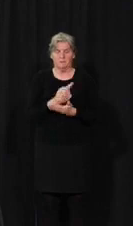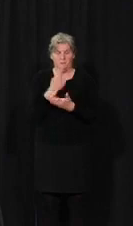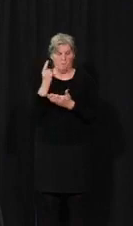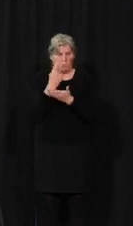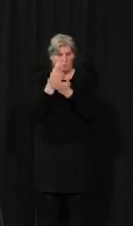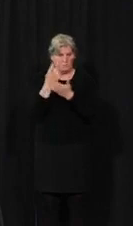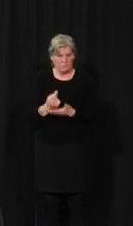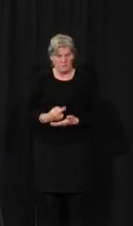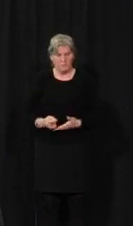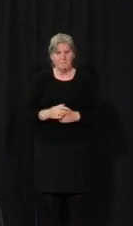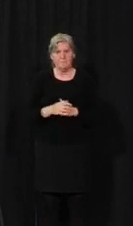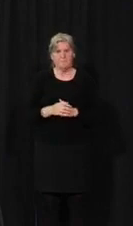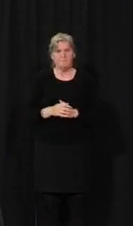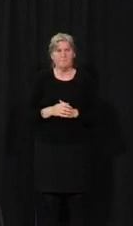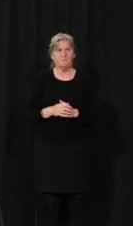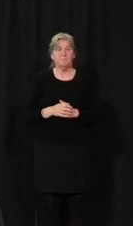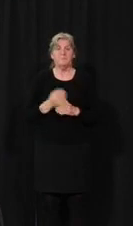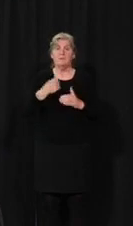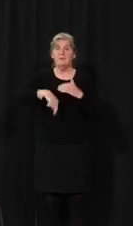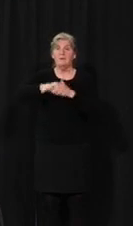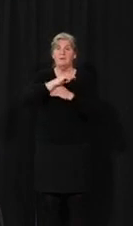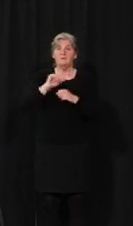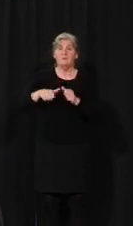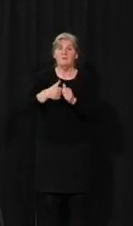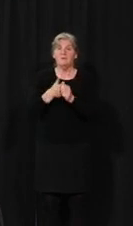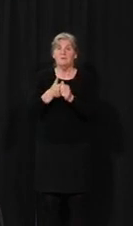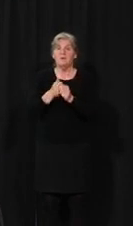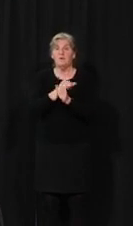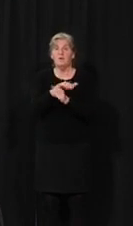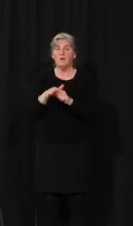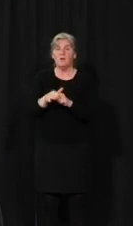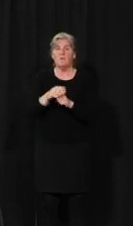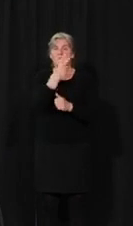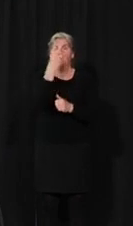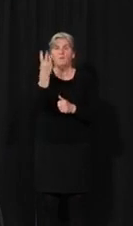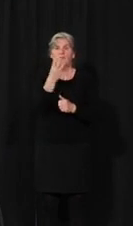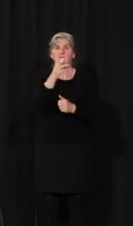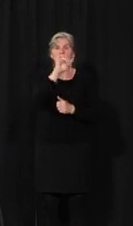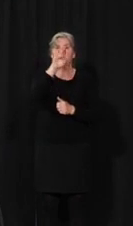So the next COVID-19 update will take place on Wednesday, June 17th, at 2:00 PM.